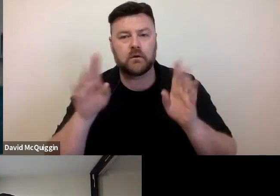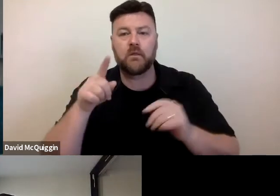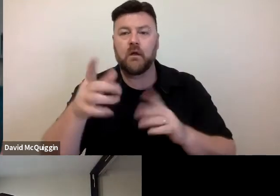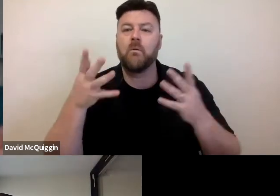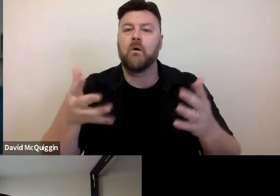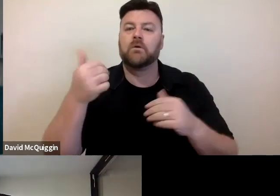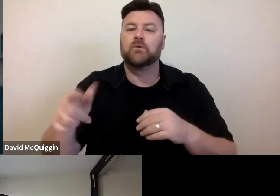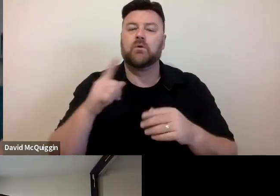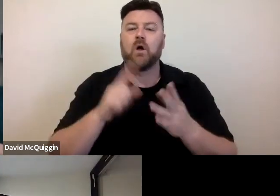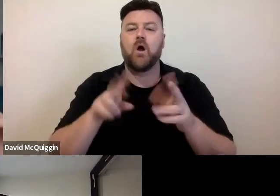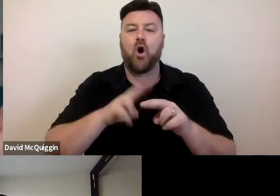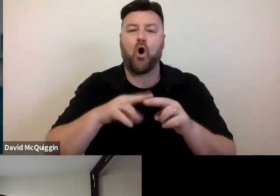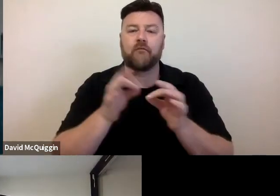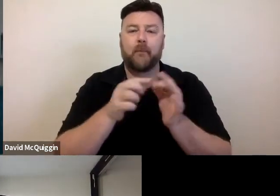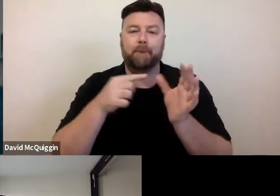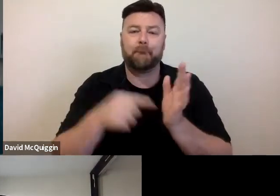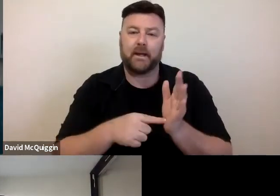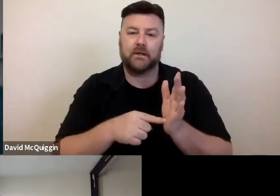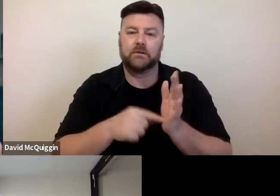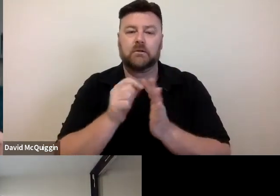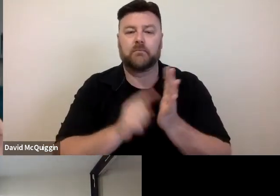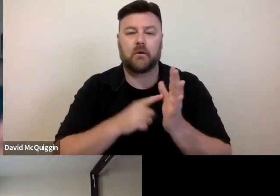offbeat platform. I can't think of it at the moment but there's a